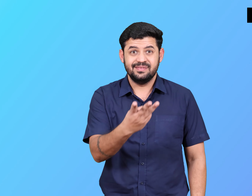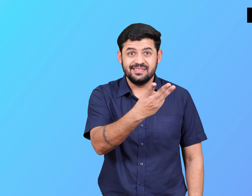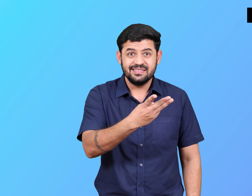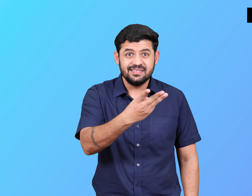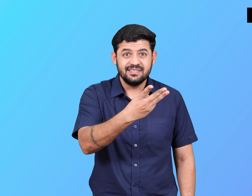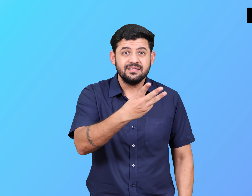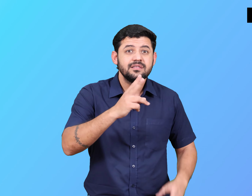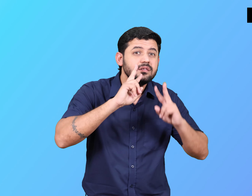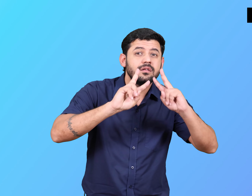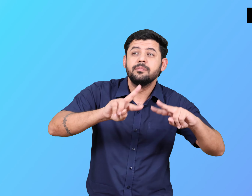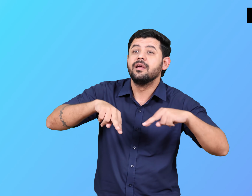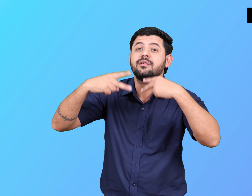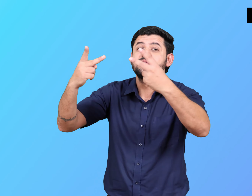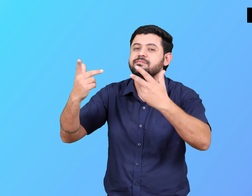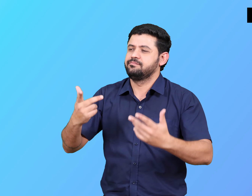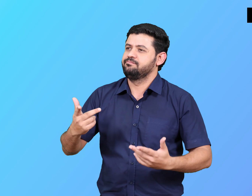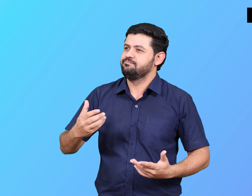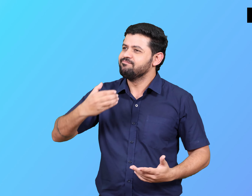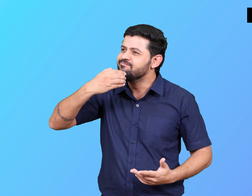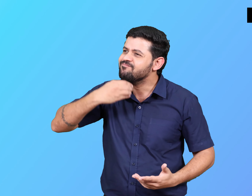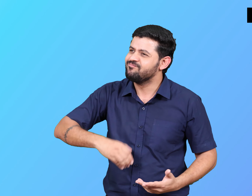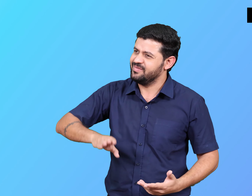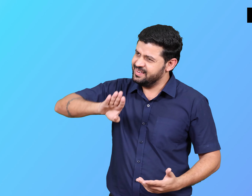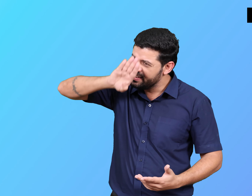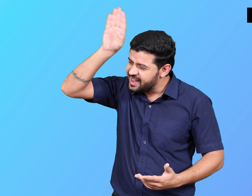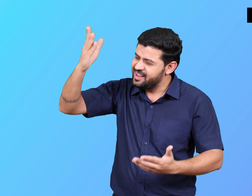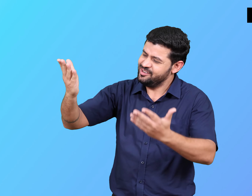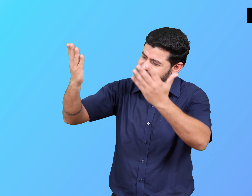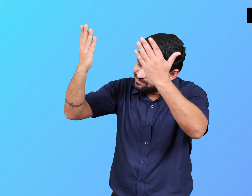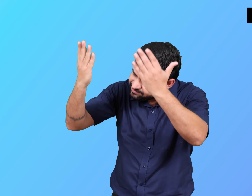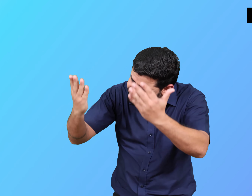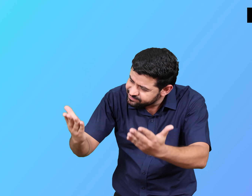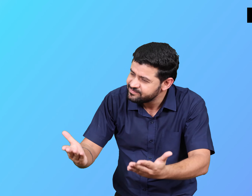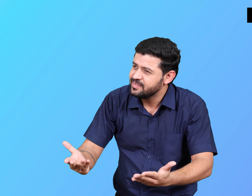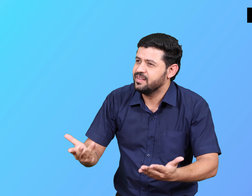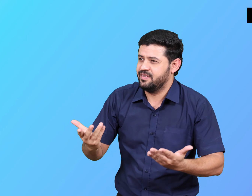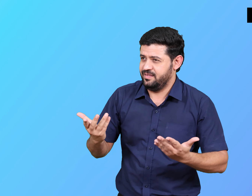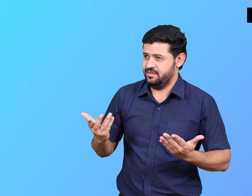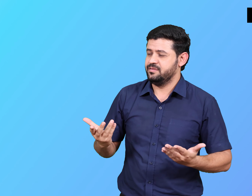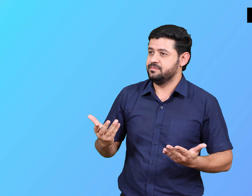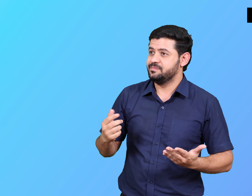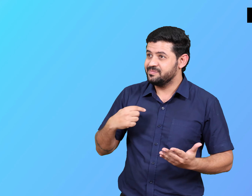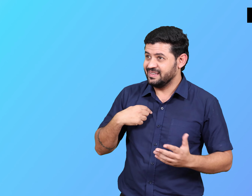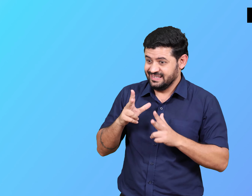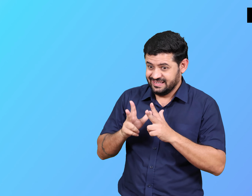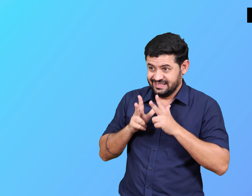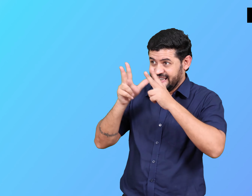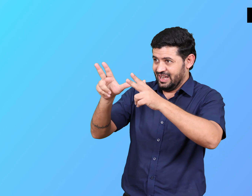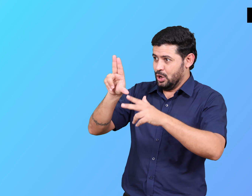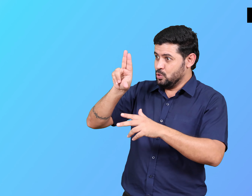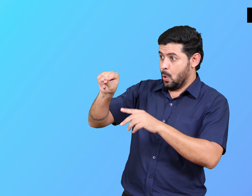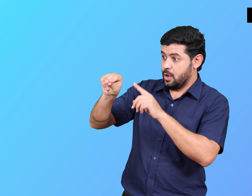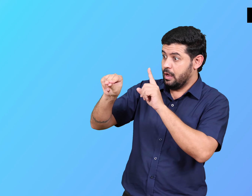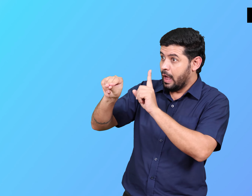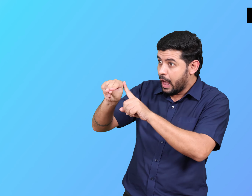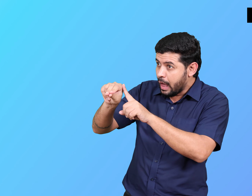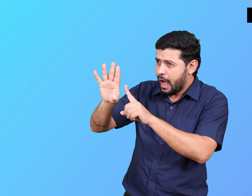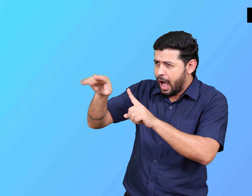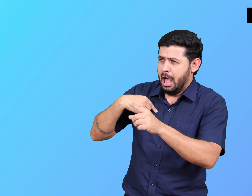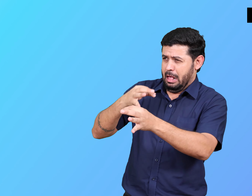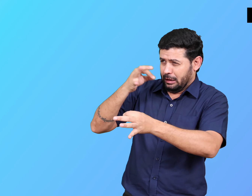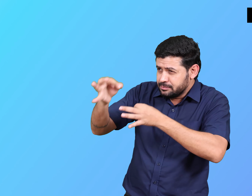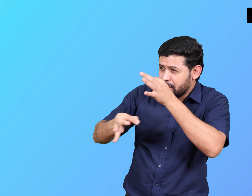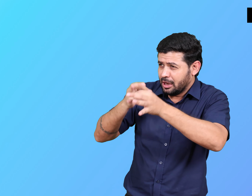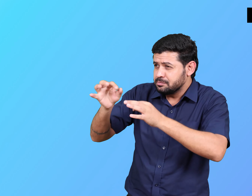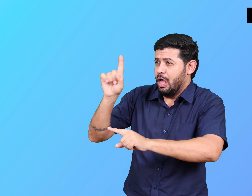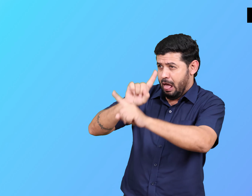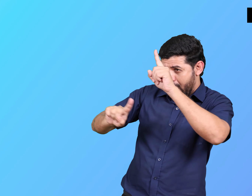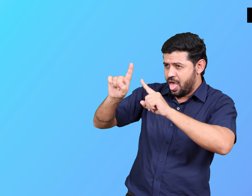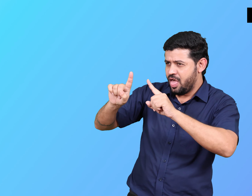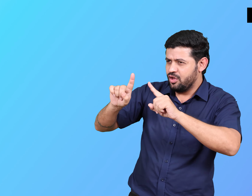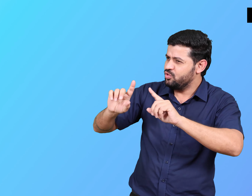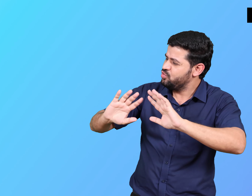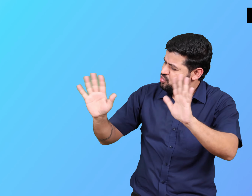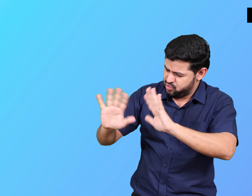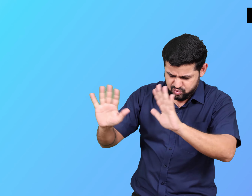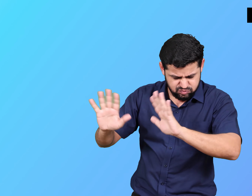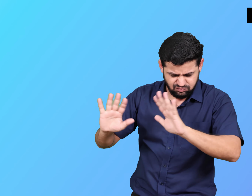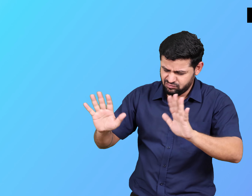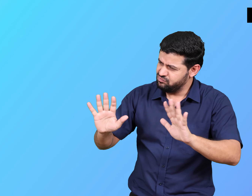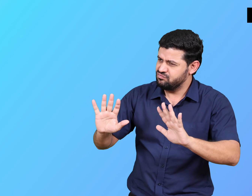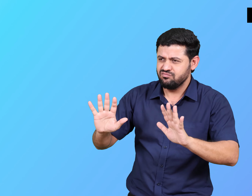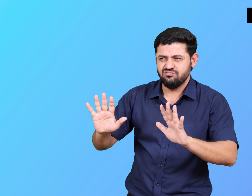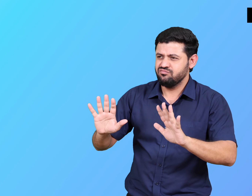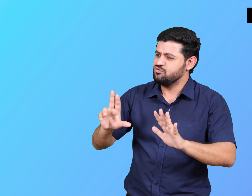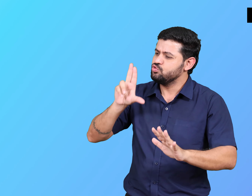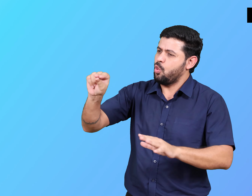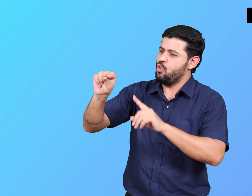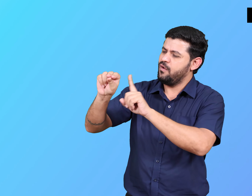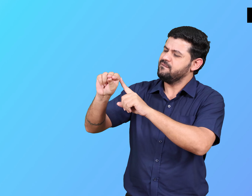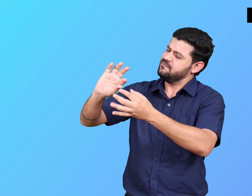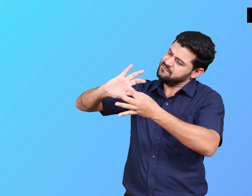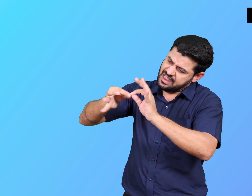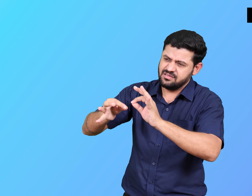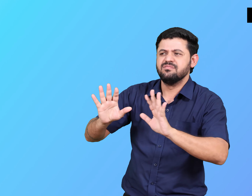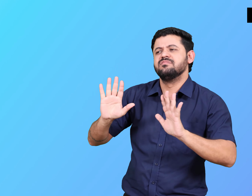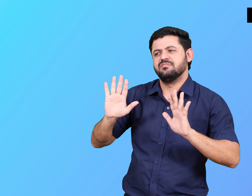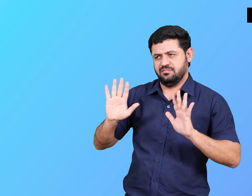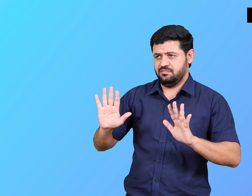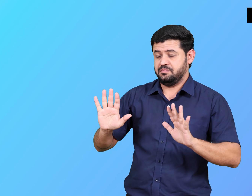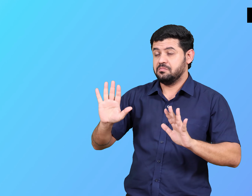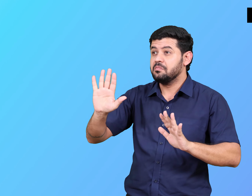Shadrach, Meshach and Abednego answered, “King Nebuchadnezzar, we don’t need to defend ourselves to you.